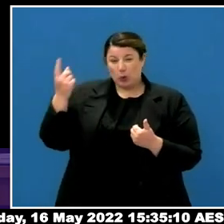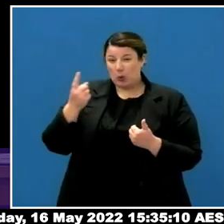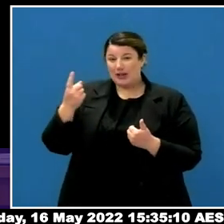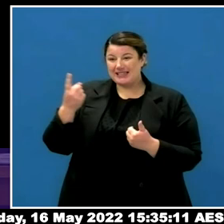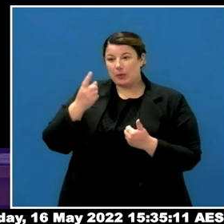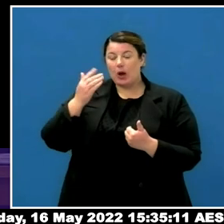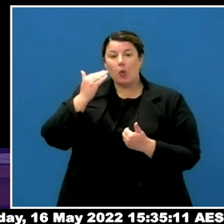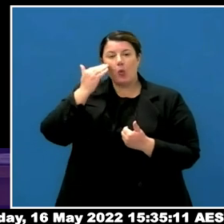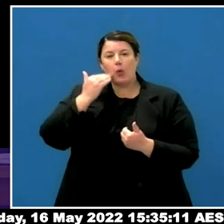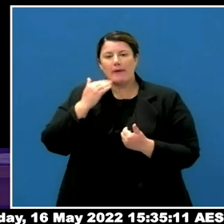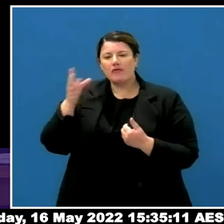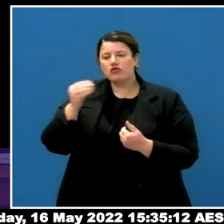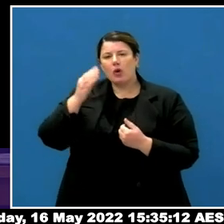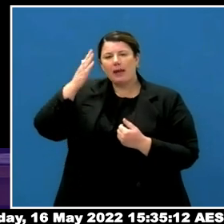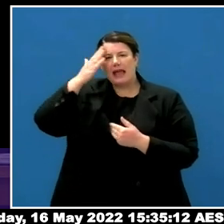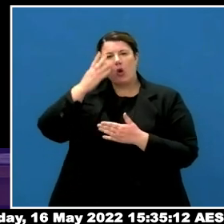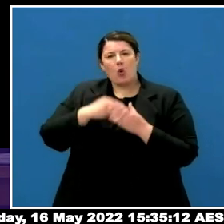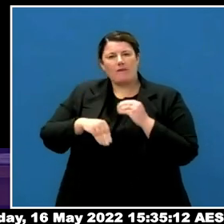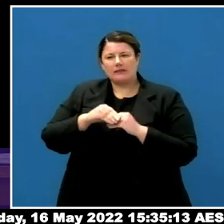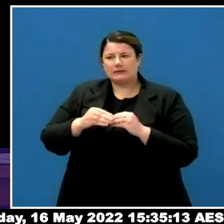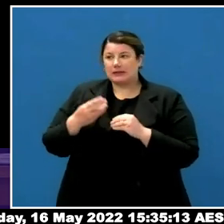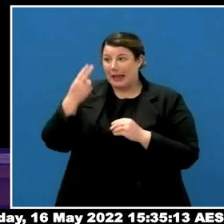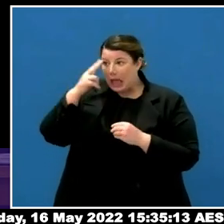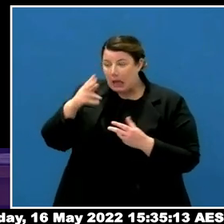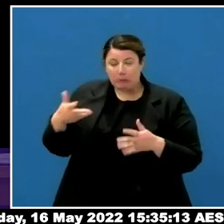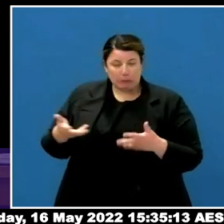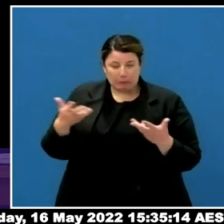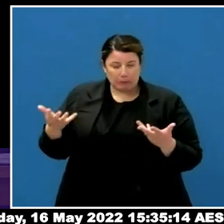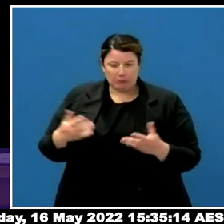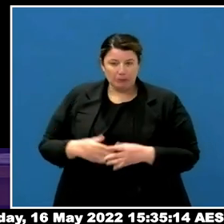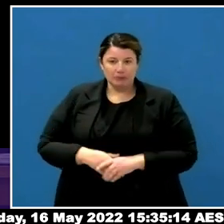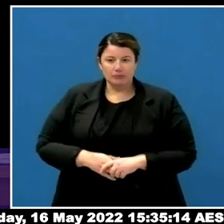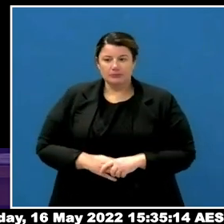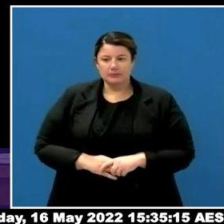her name. MR FOGARTY: Both of you, what was your reaction to that?